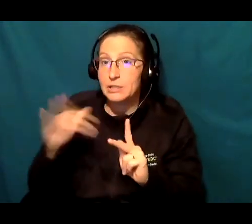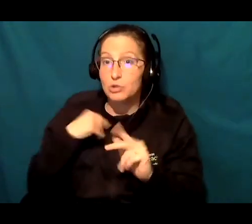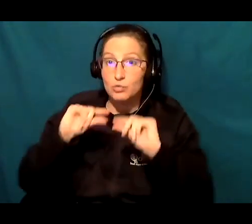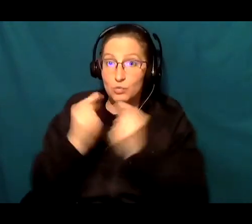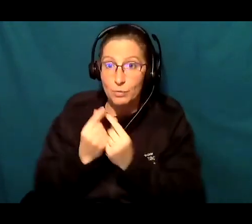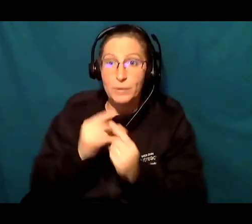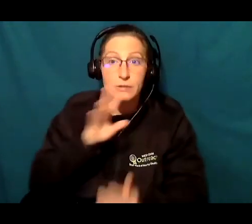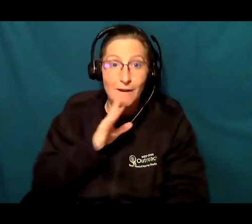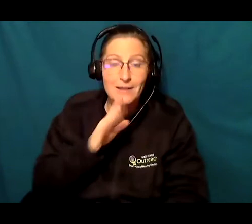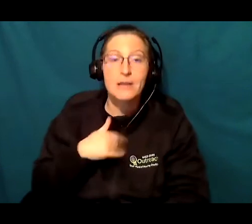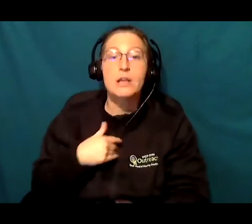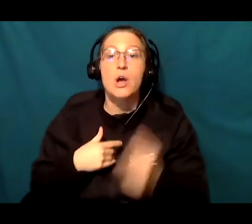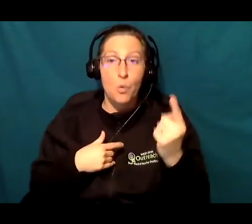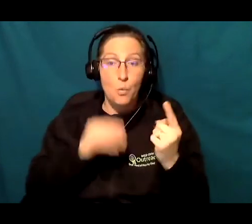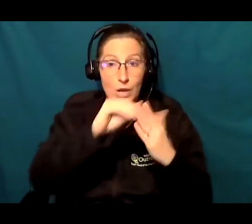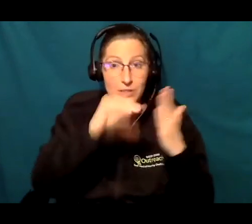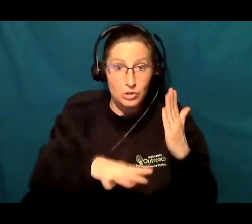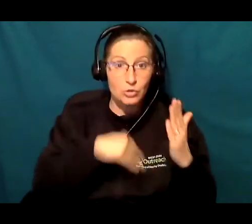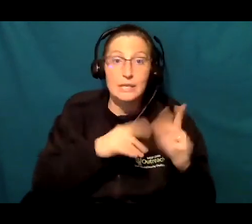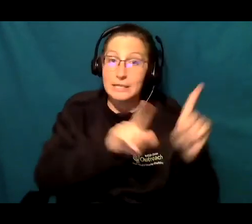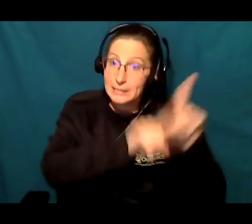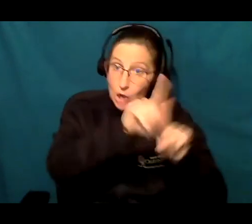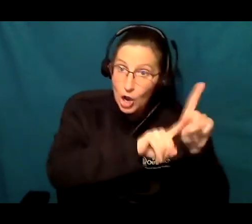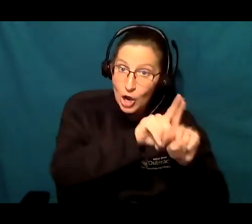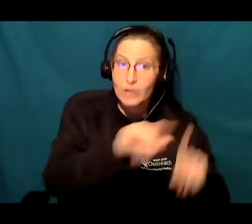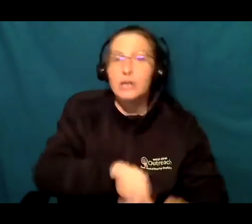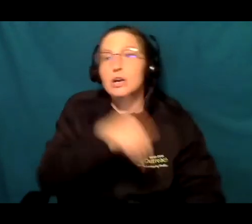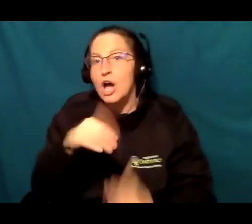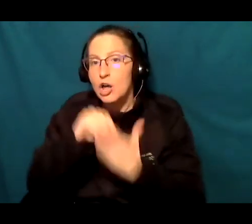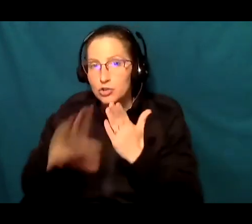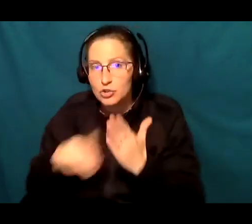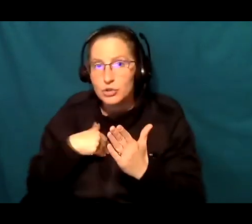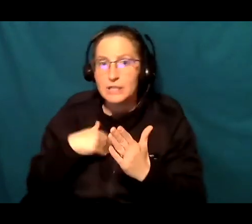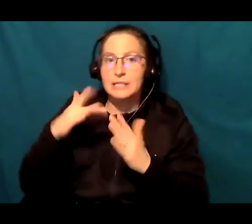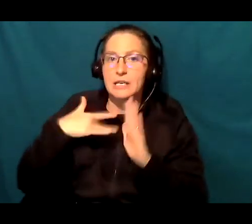So one student is the star, and one student is the pipe cleaner that's all curly